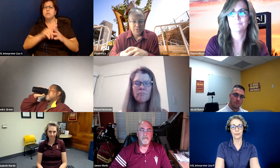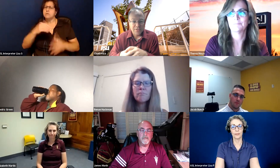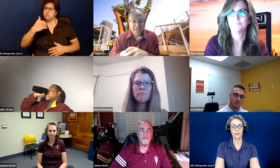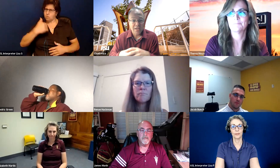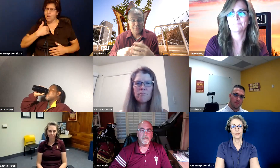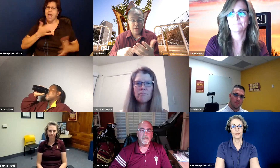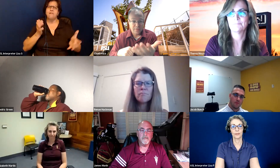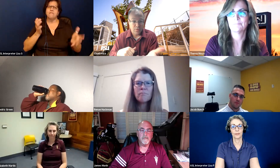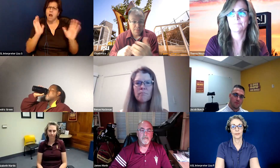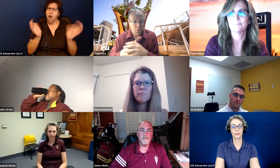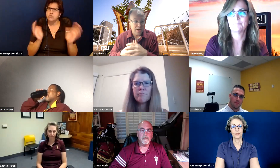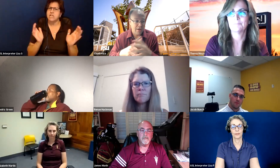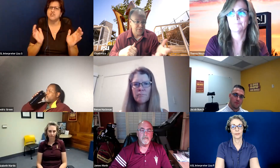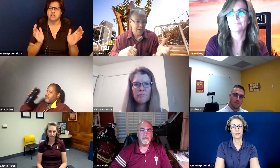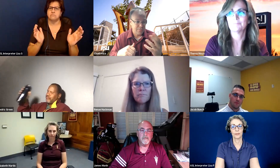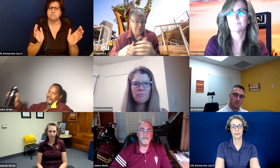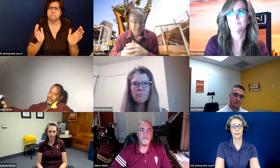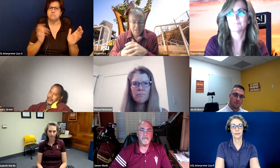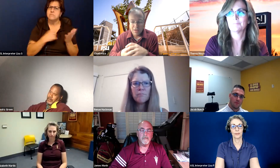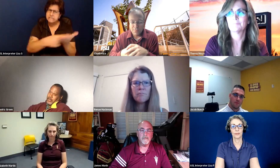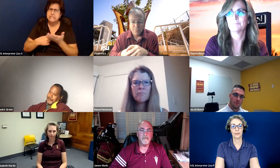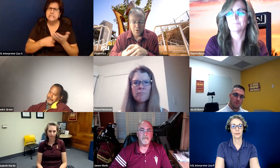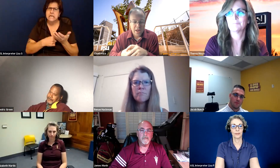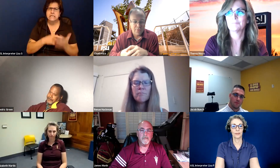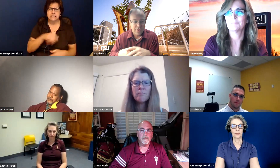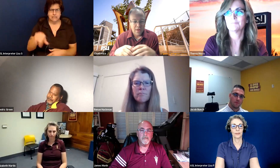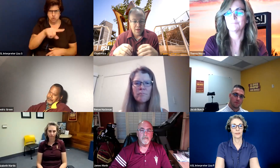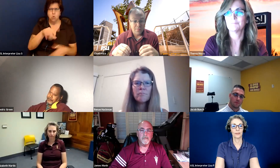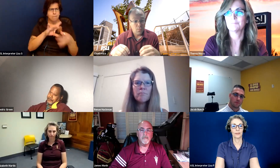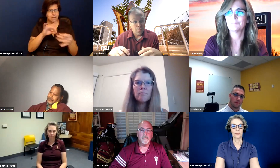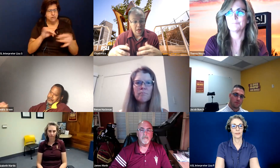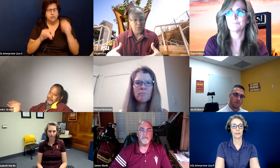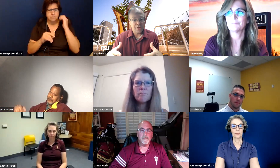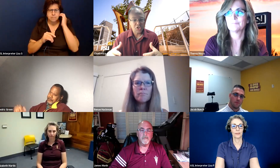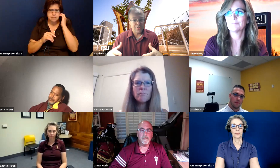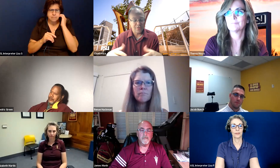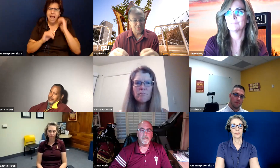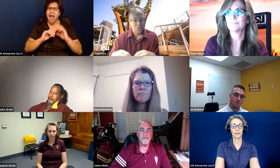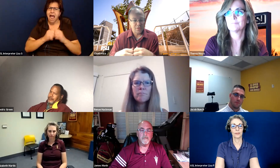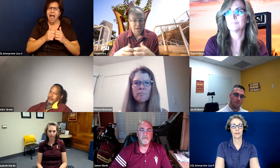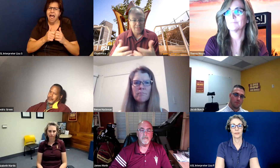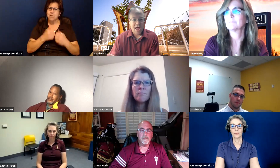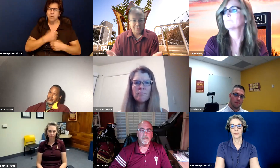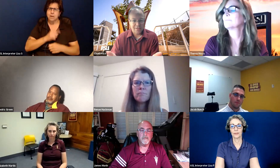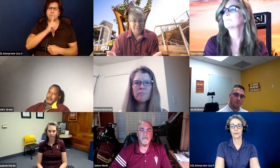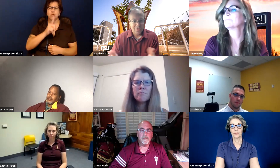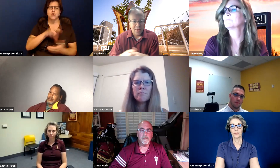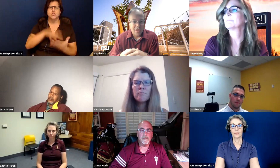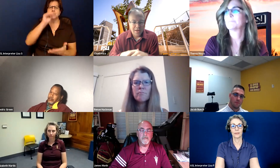to discuss, as Renae pointed out, as Jacob pointed out, how do we ensure that the student has access?